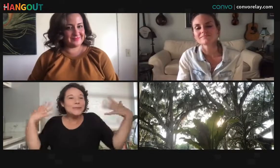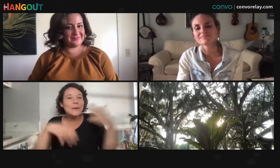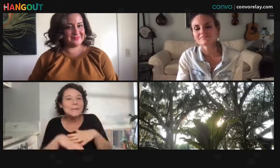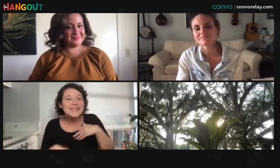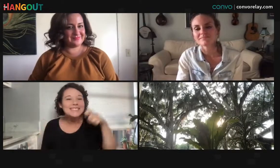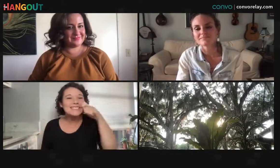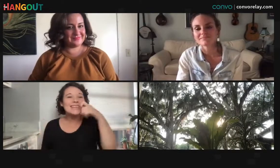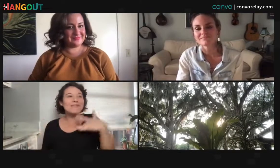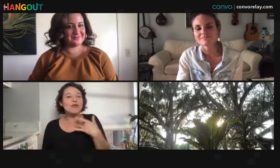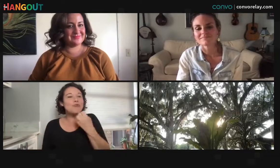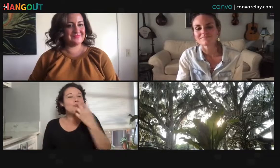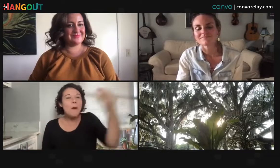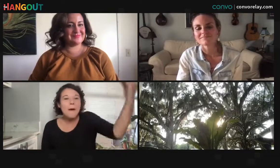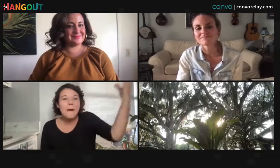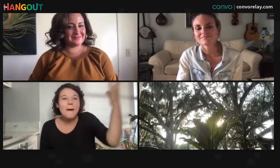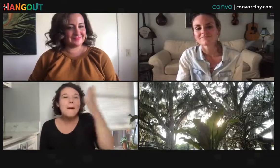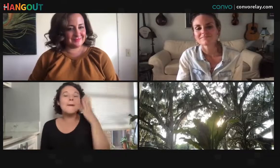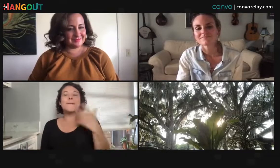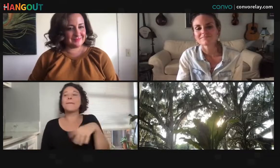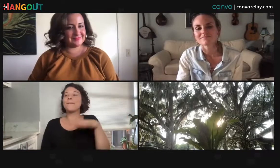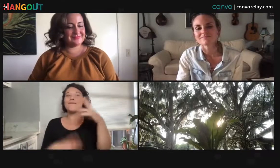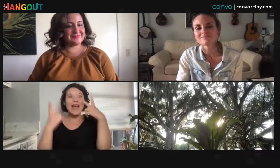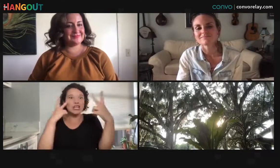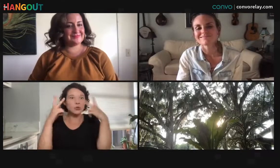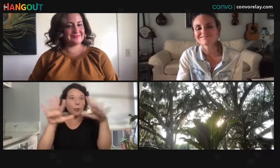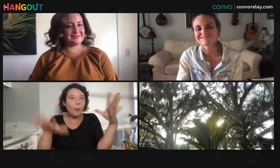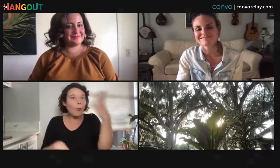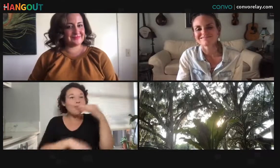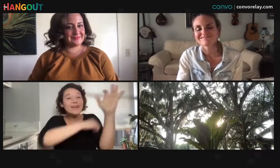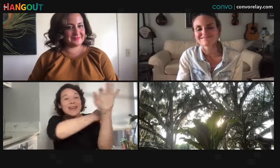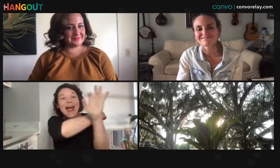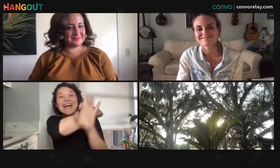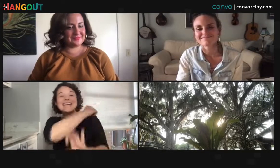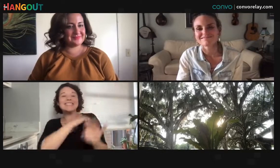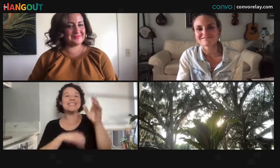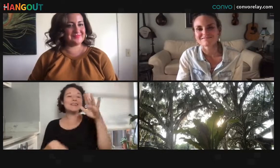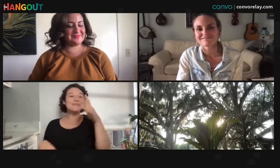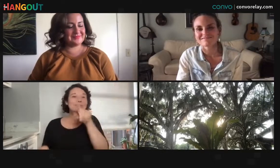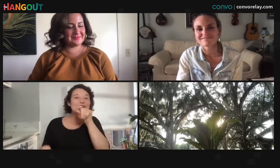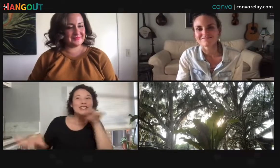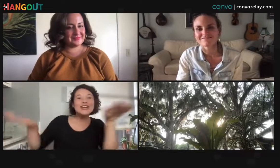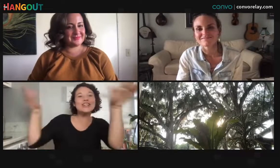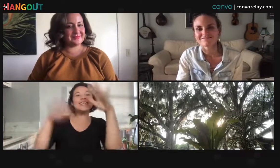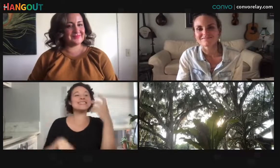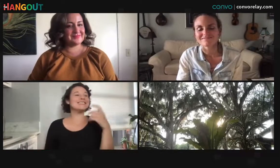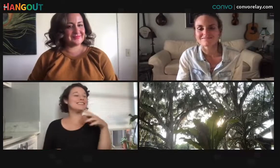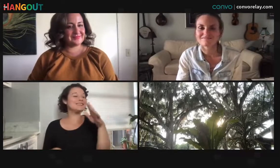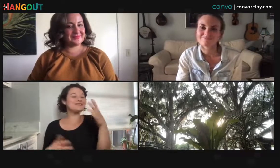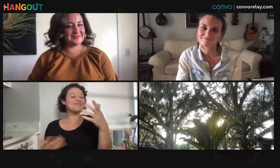feeling the breeze on my skin feeling the warm sun being able to gaze upon all of the